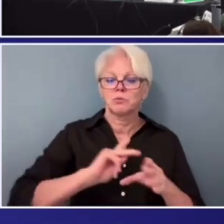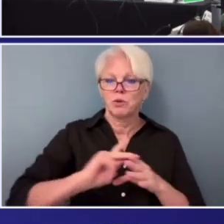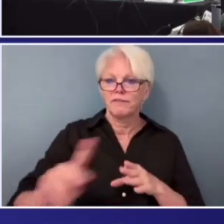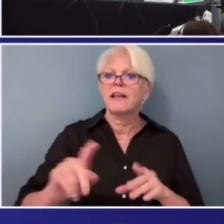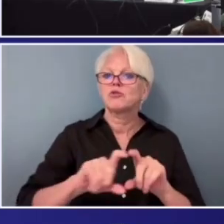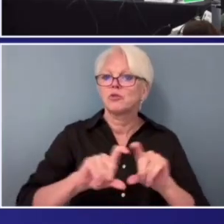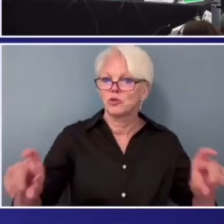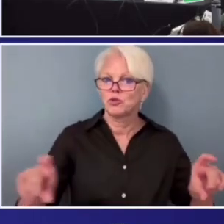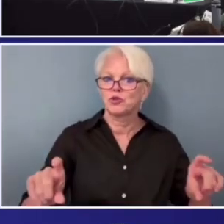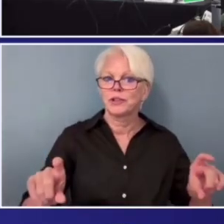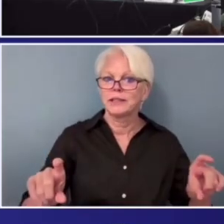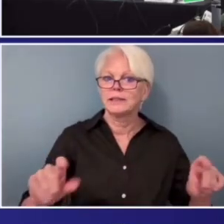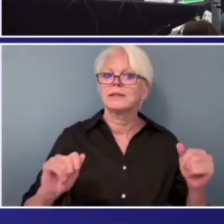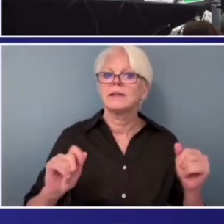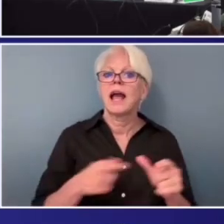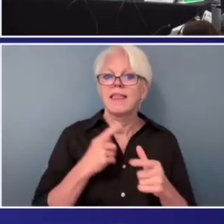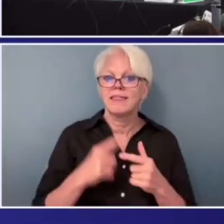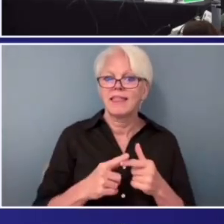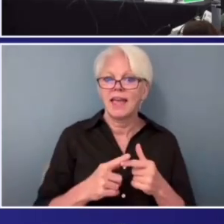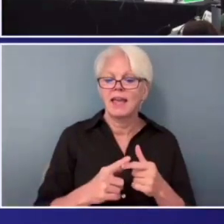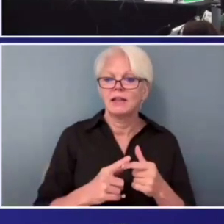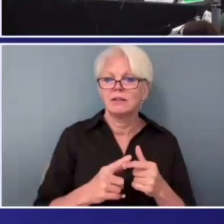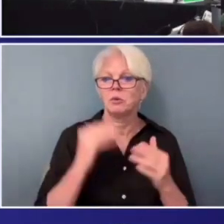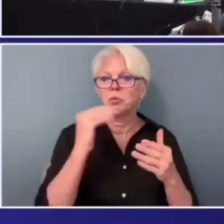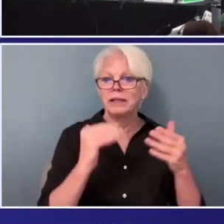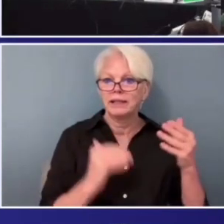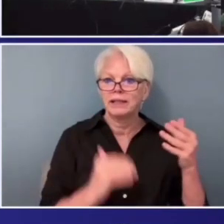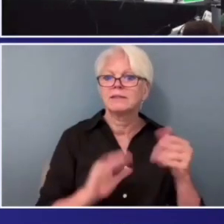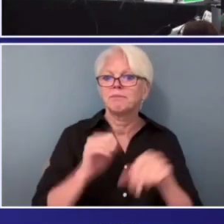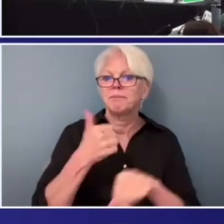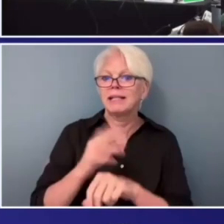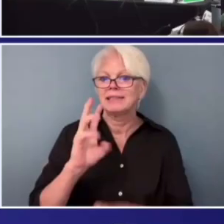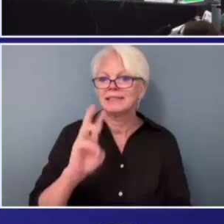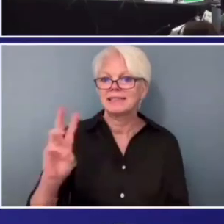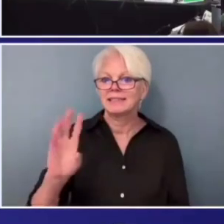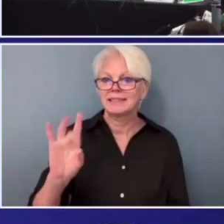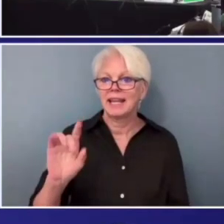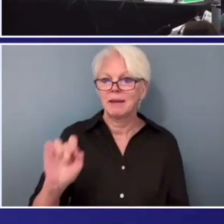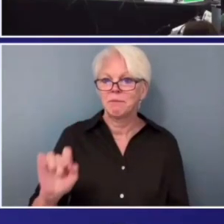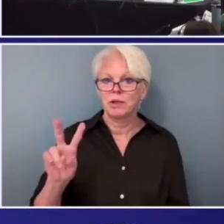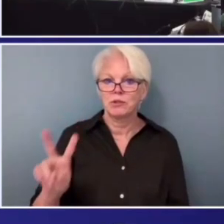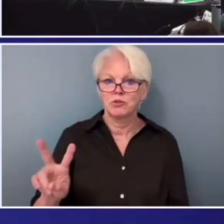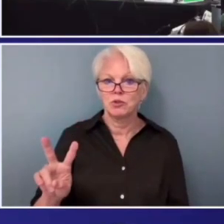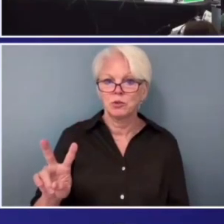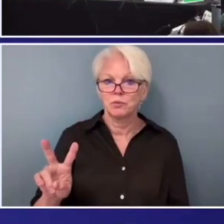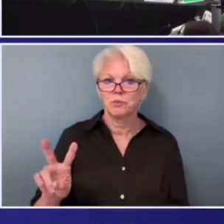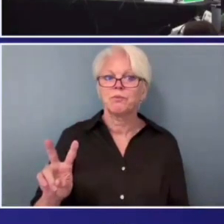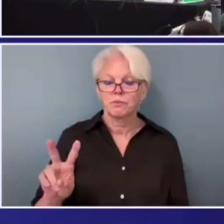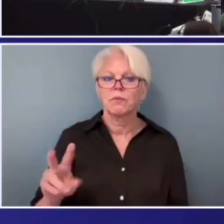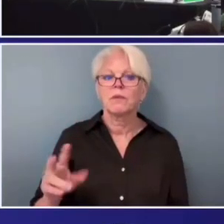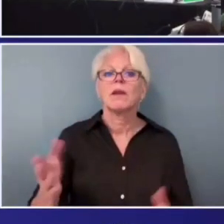Then we list what they are based on 668.2. We stopped there and then say additional